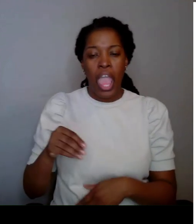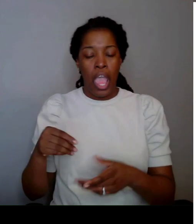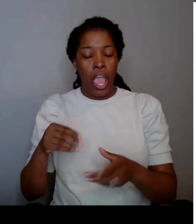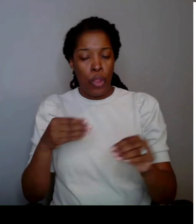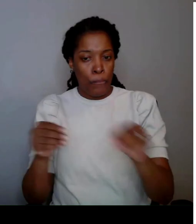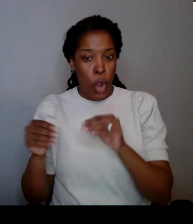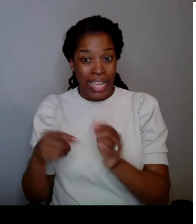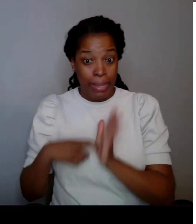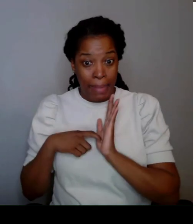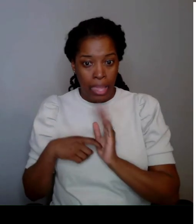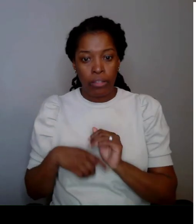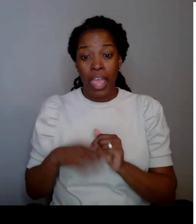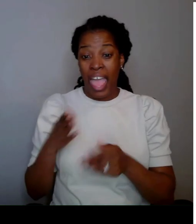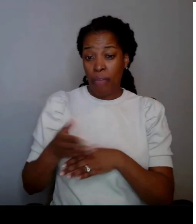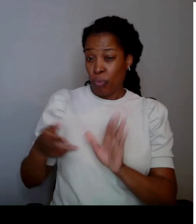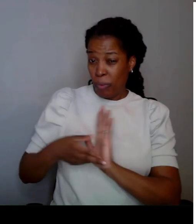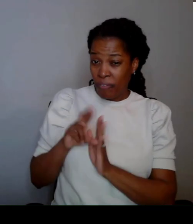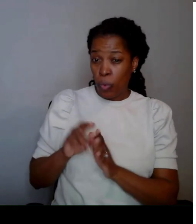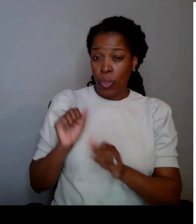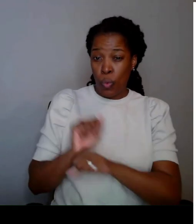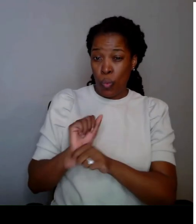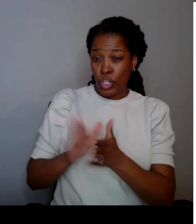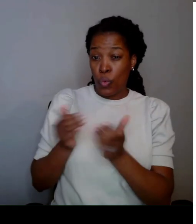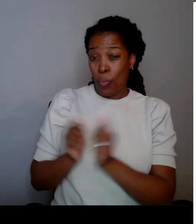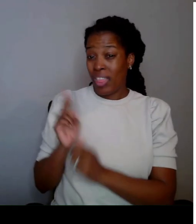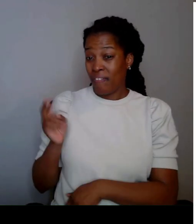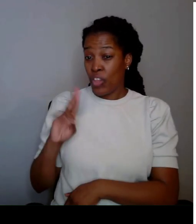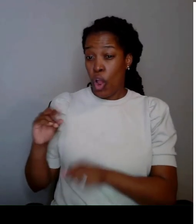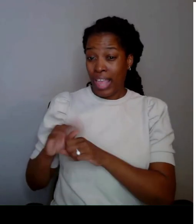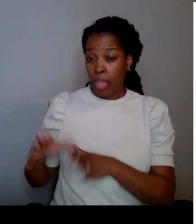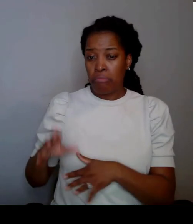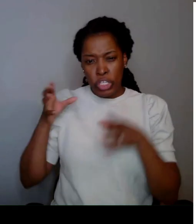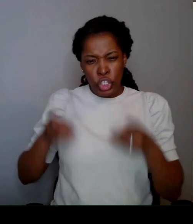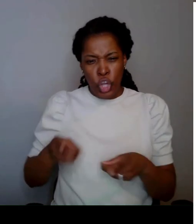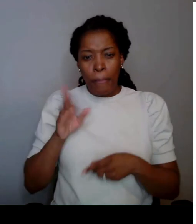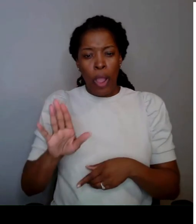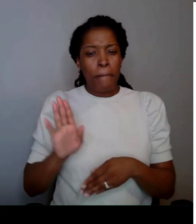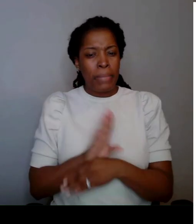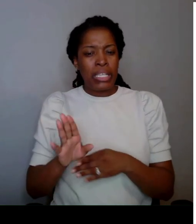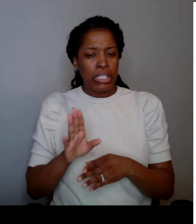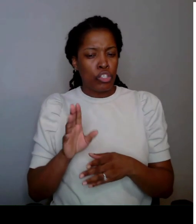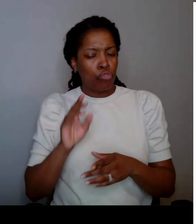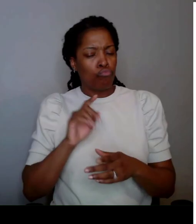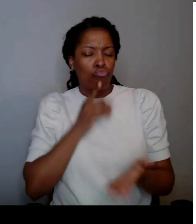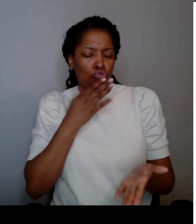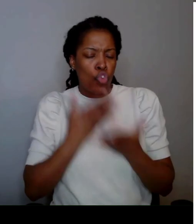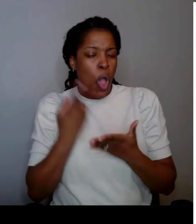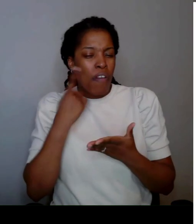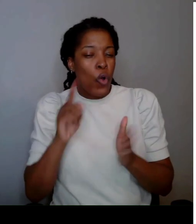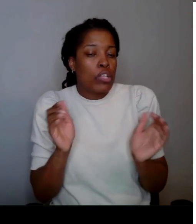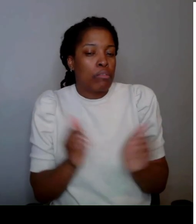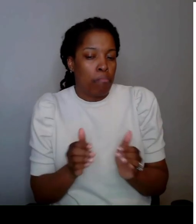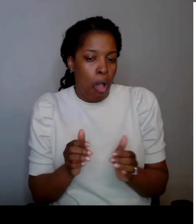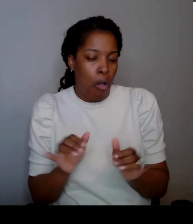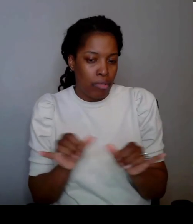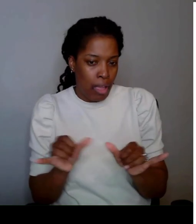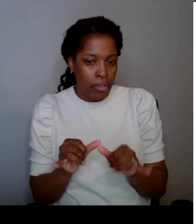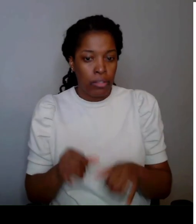Her IPE was updated to include business planning support to complete the Level 1 requirements. Step 2.